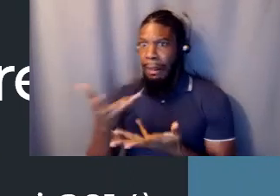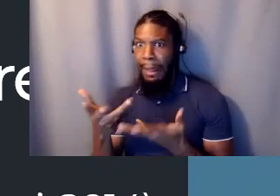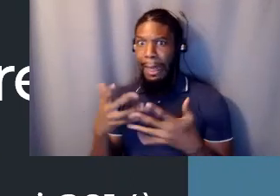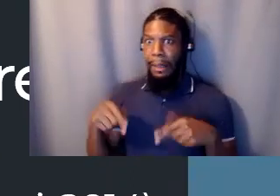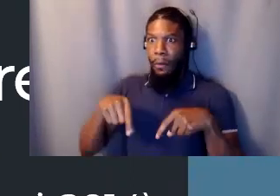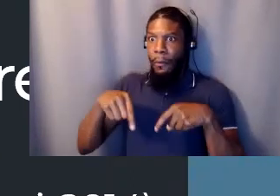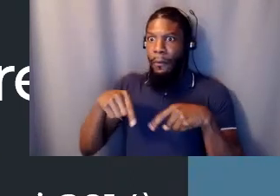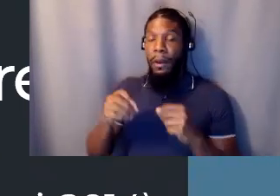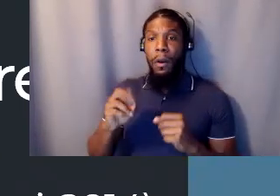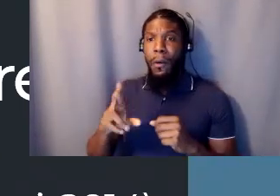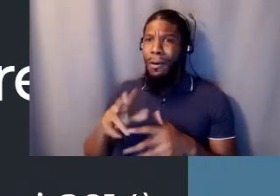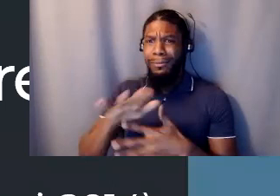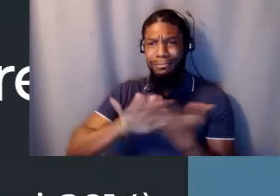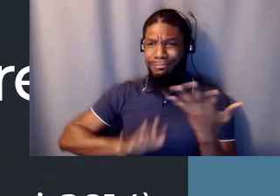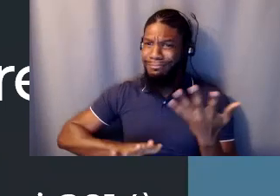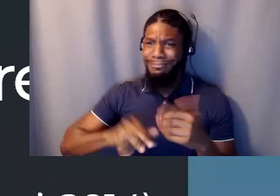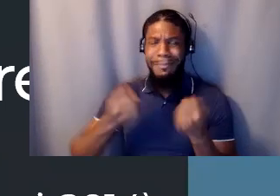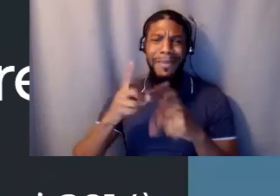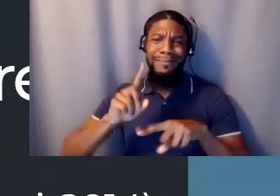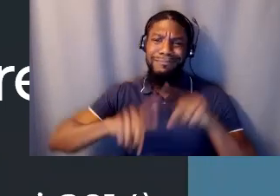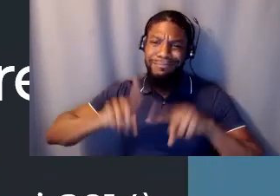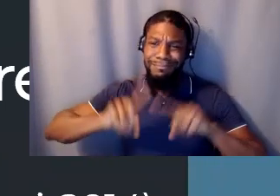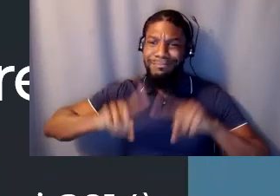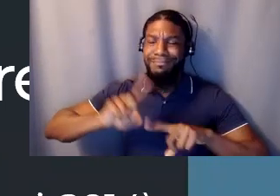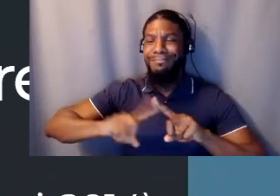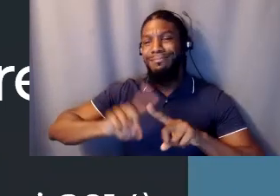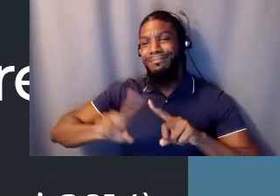There were lots and lots and lots of reasons